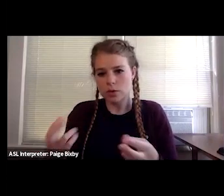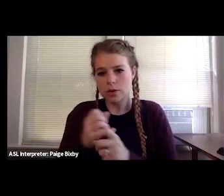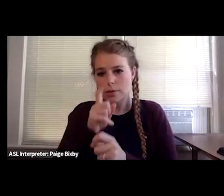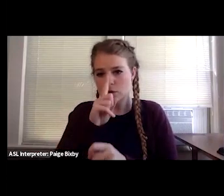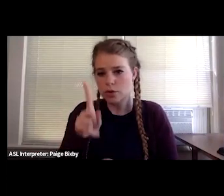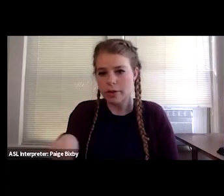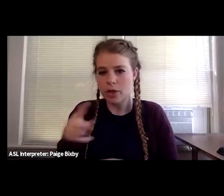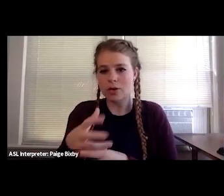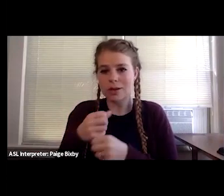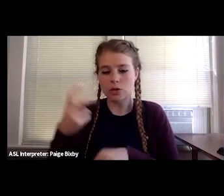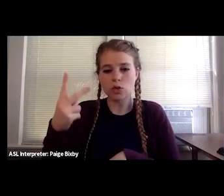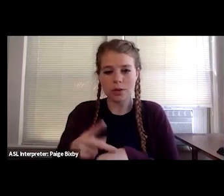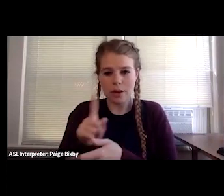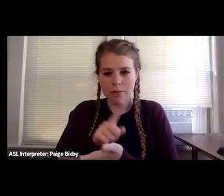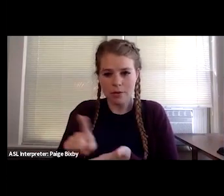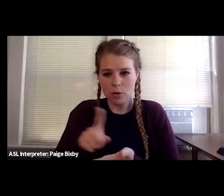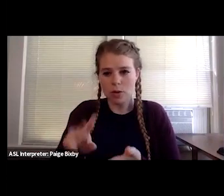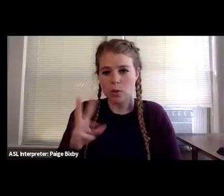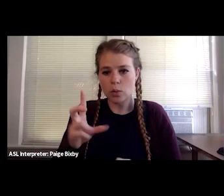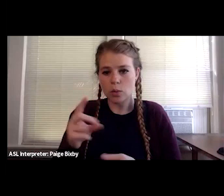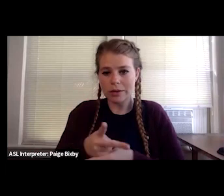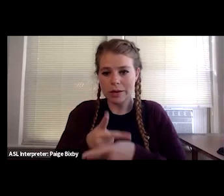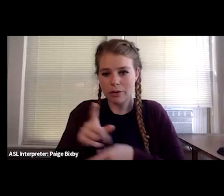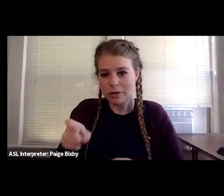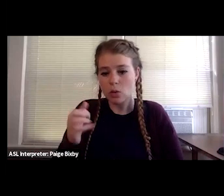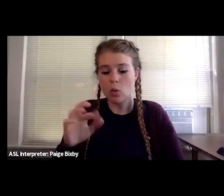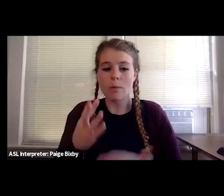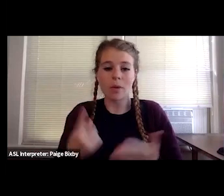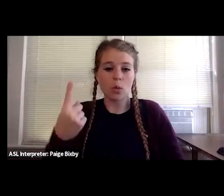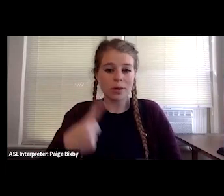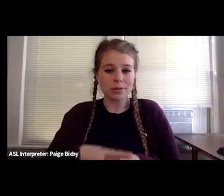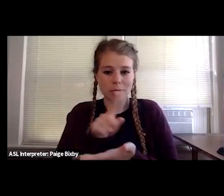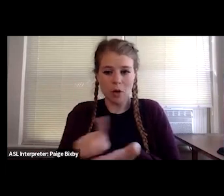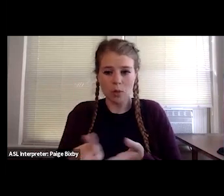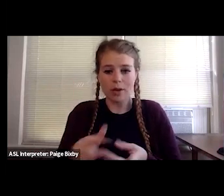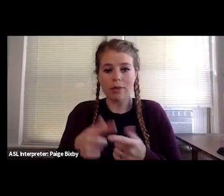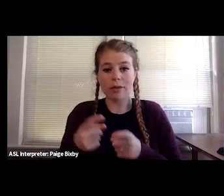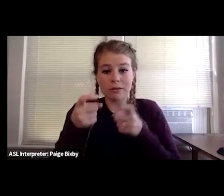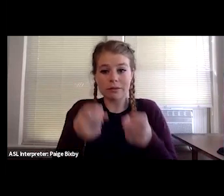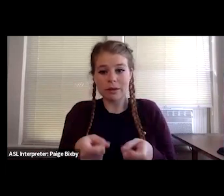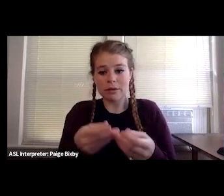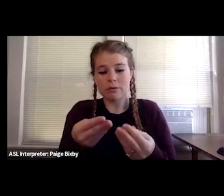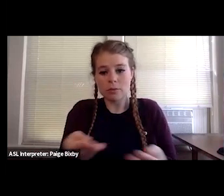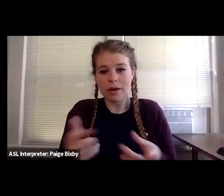the two times a week wound care that they need, or maybe doing it once a week and then providing them supplies for them to be able to change it the second time.